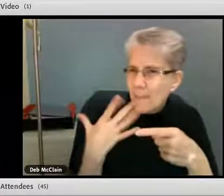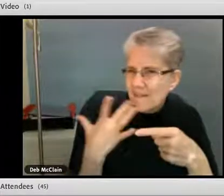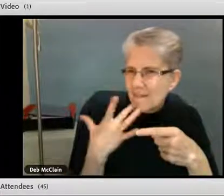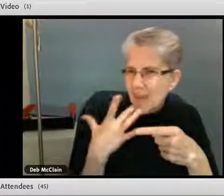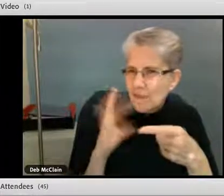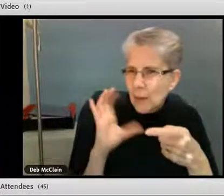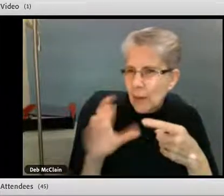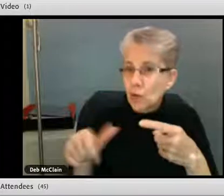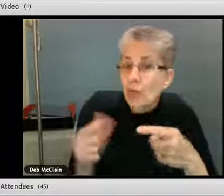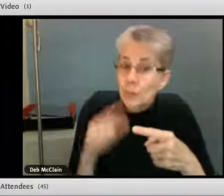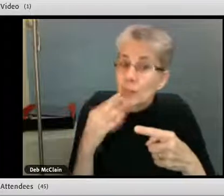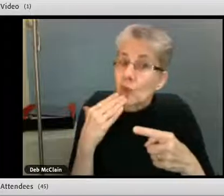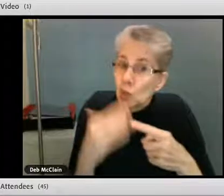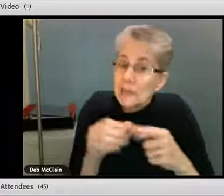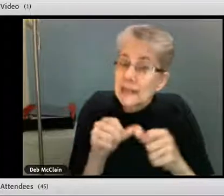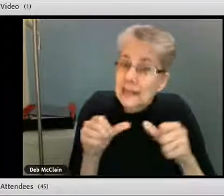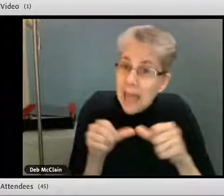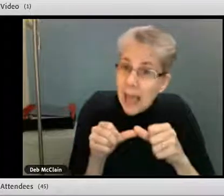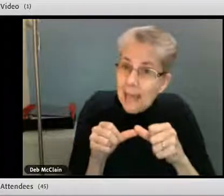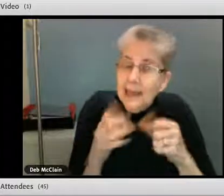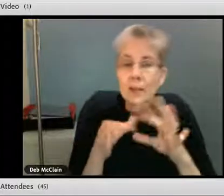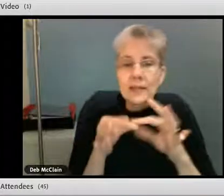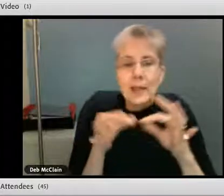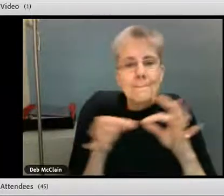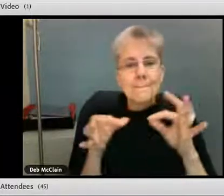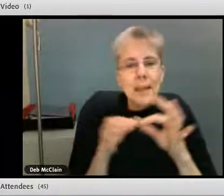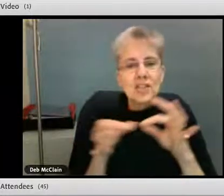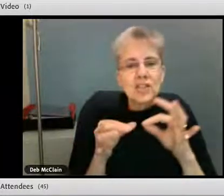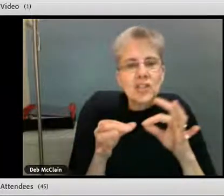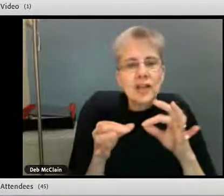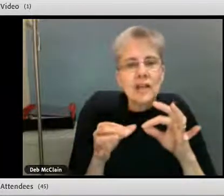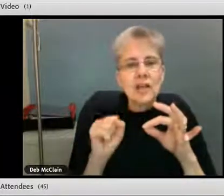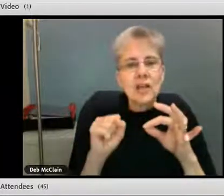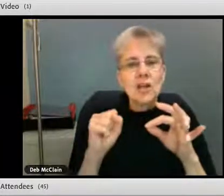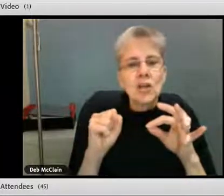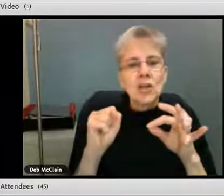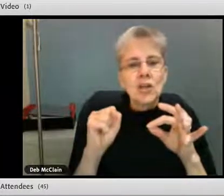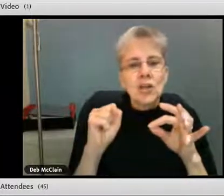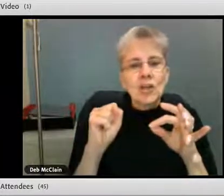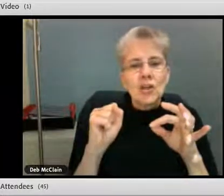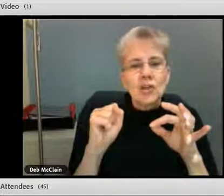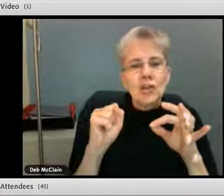I did want to mention Story Block. They often have sales, and I actually subscribe to them.